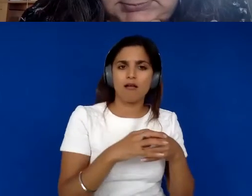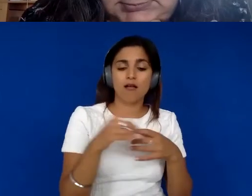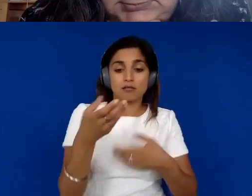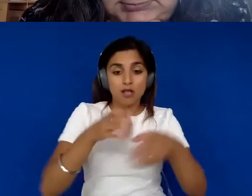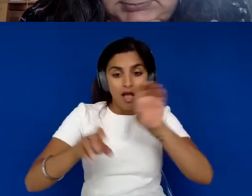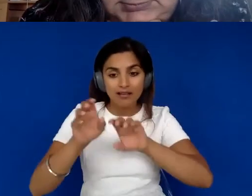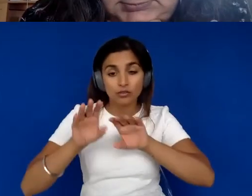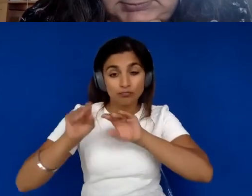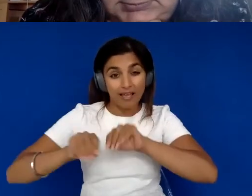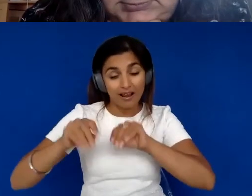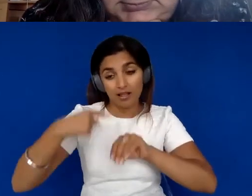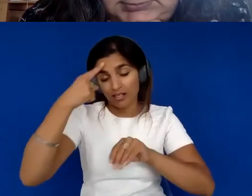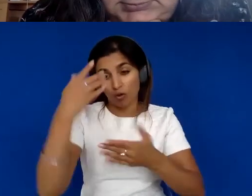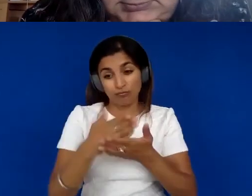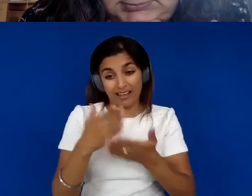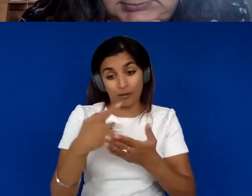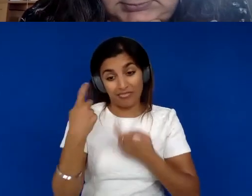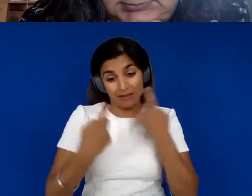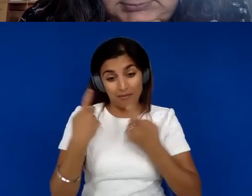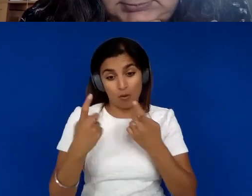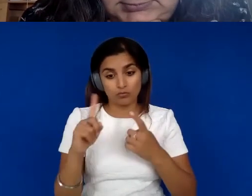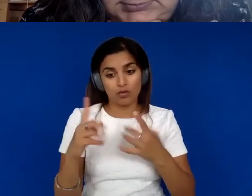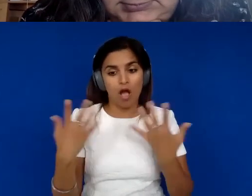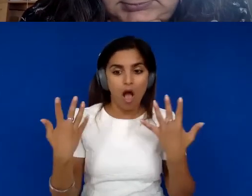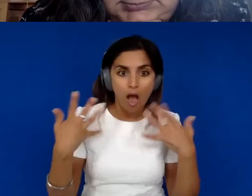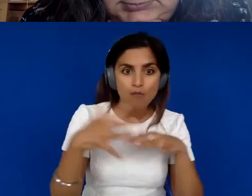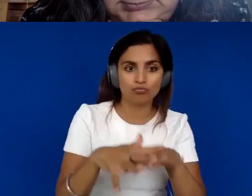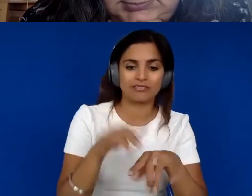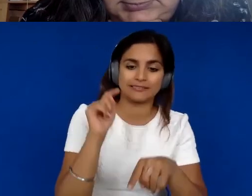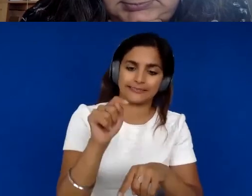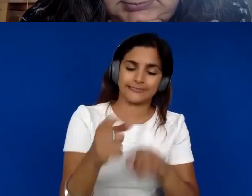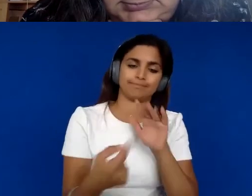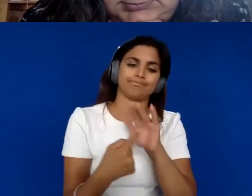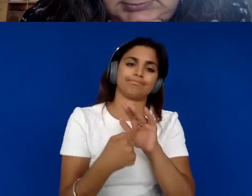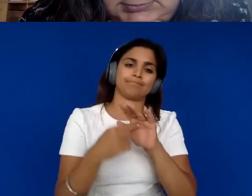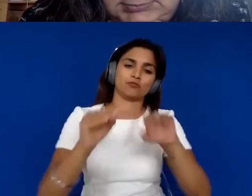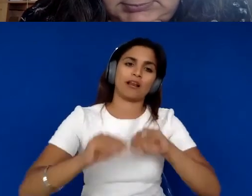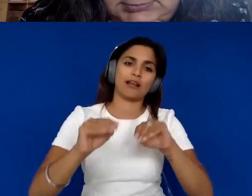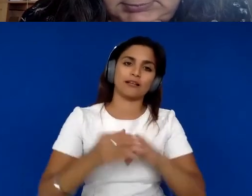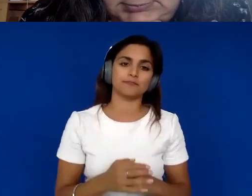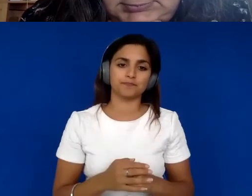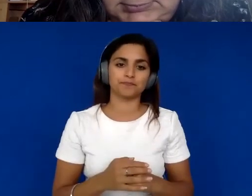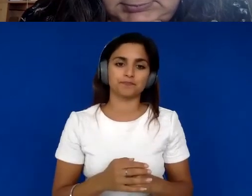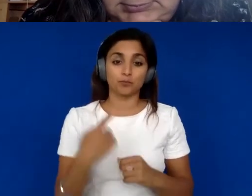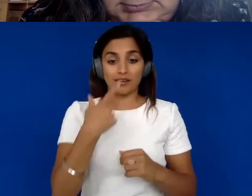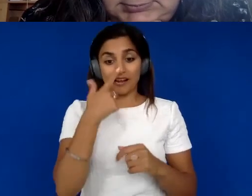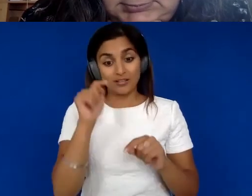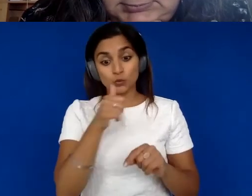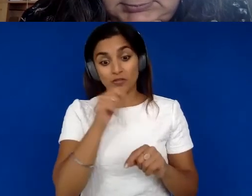lot of postcolonial theory that, that sort of like hybrid training model is sort of one of the ways forward not you know saying I have all of the